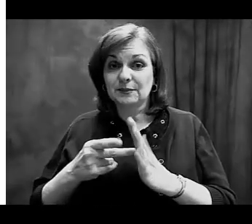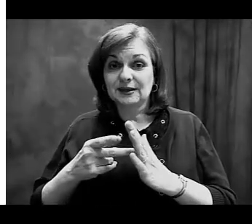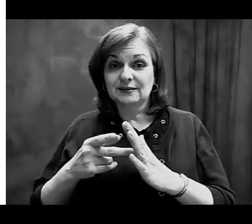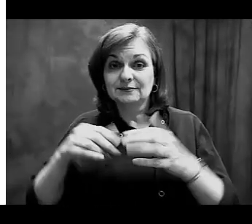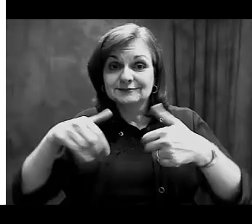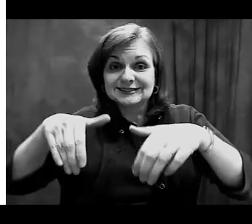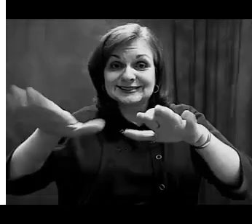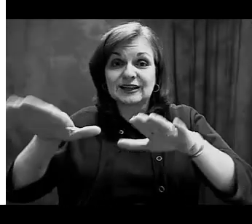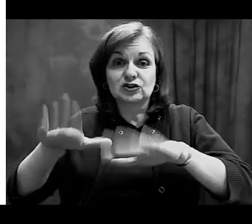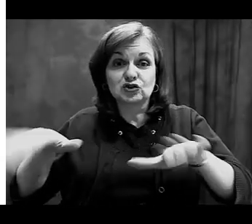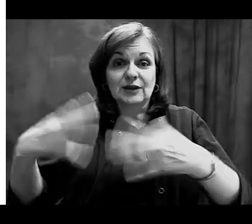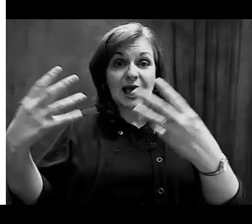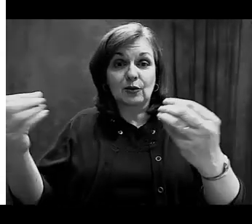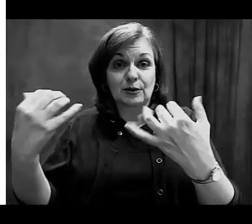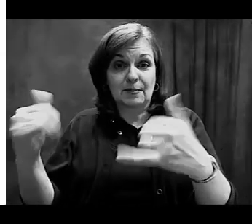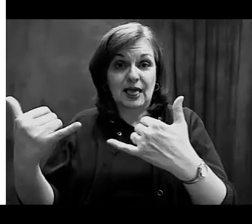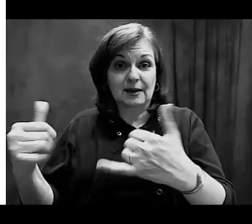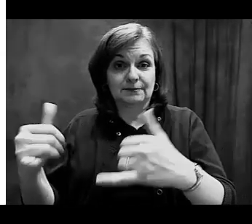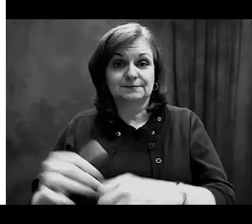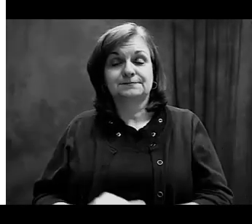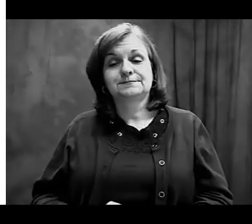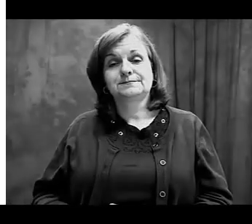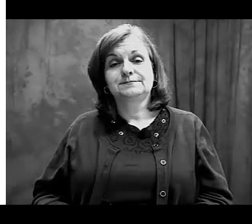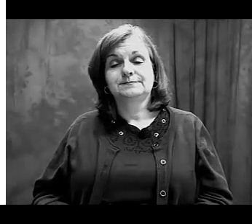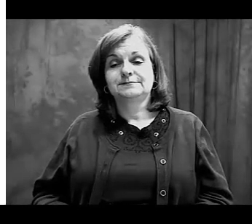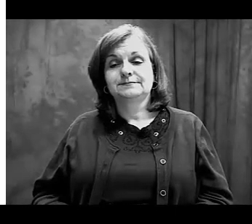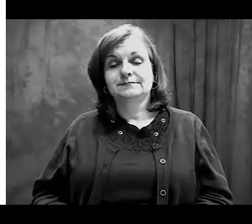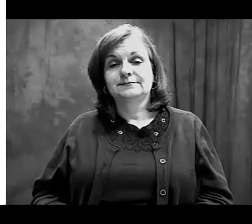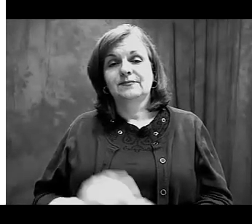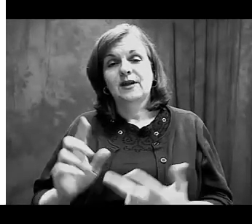get your children outside to play!!